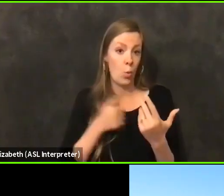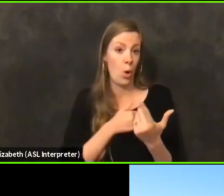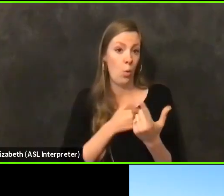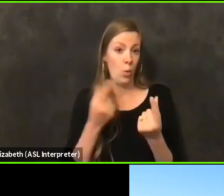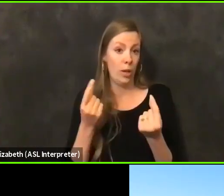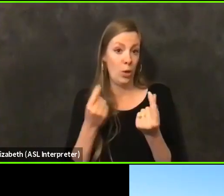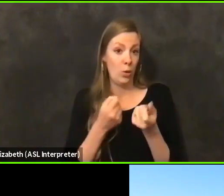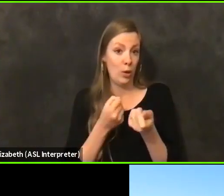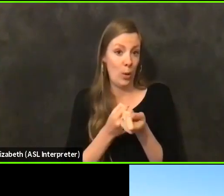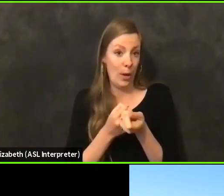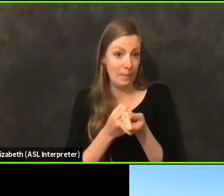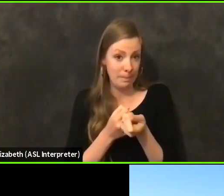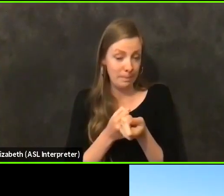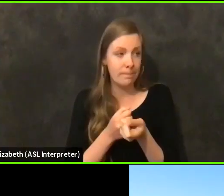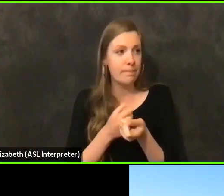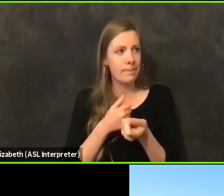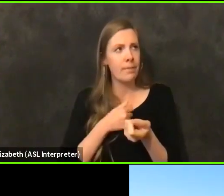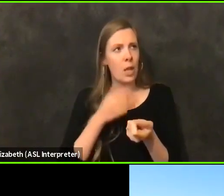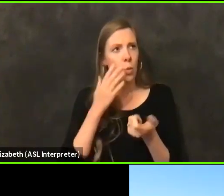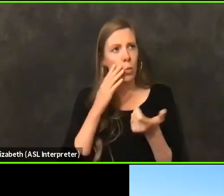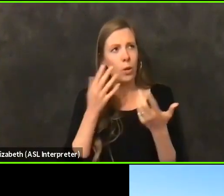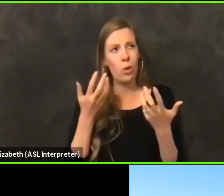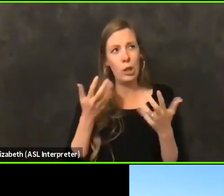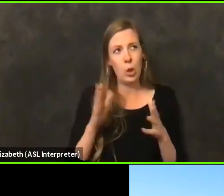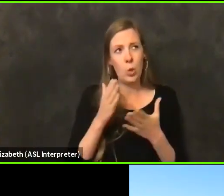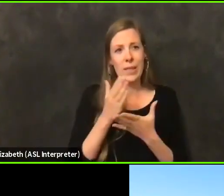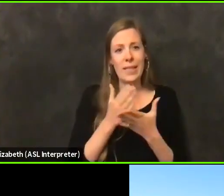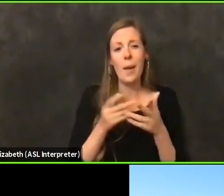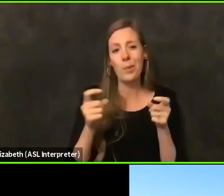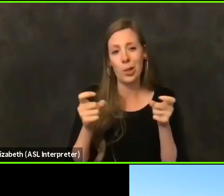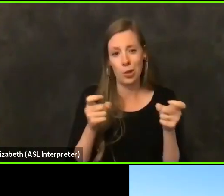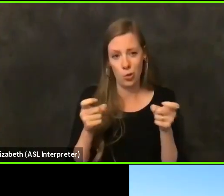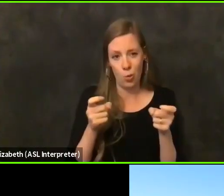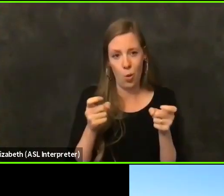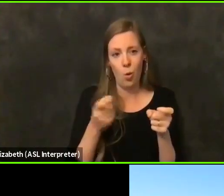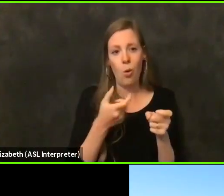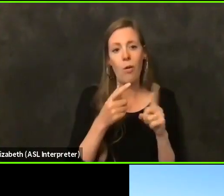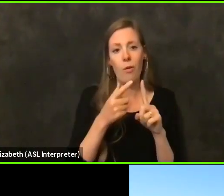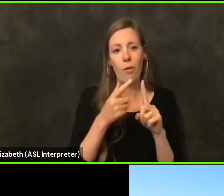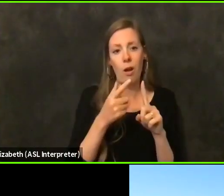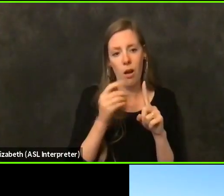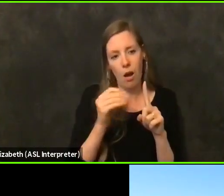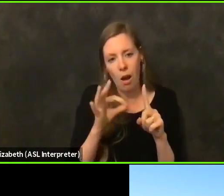Well, we will lose some control over the vaccine. But one of the things that's happened is that